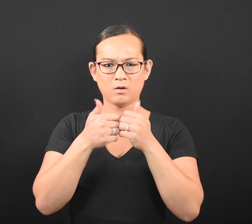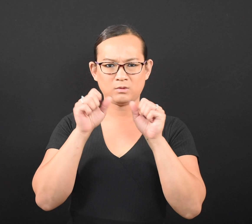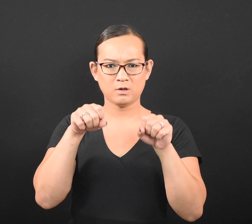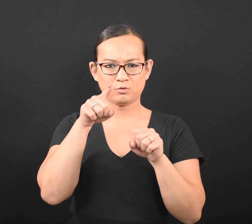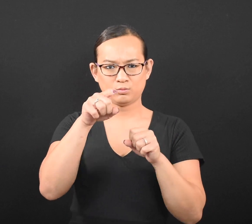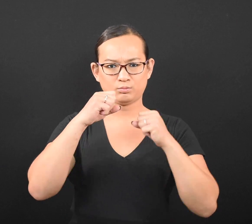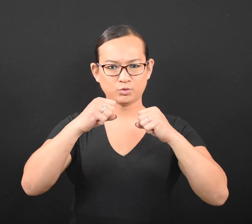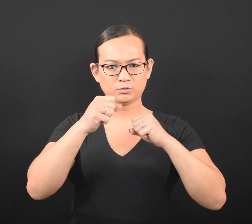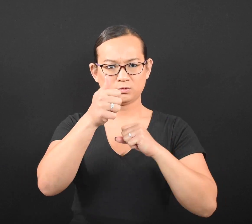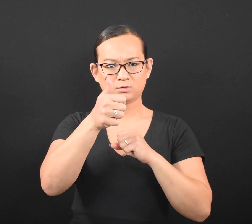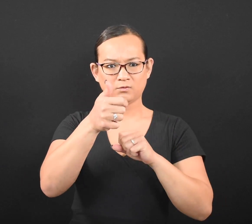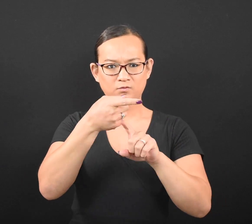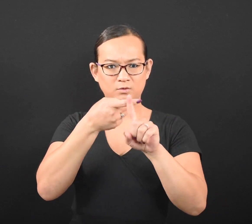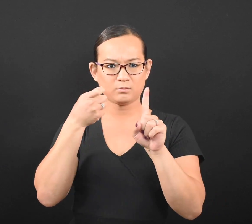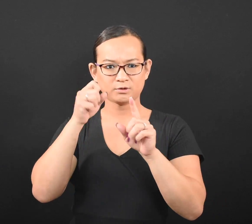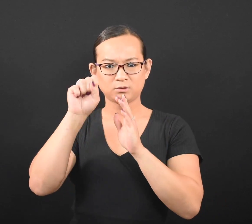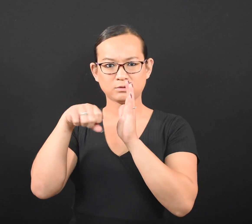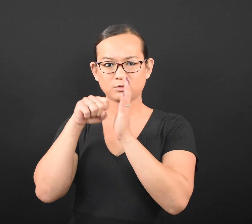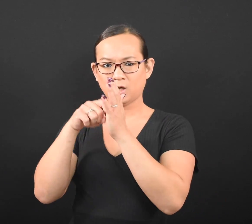How can I protect myself from seasonal allergies?